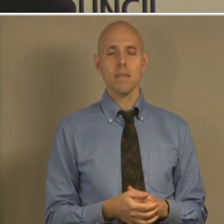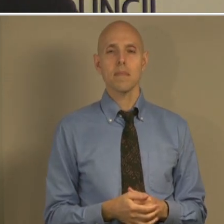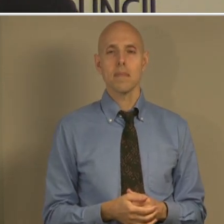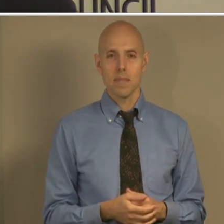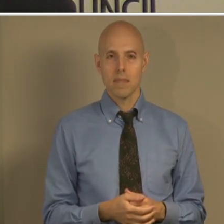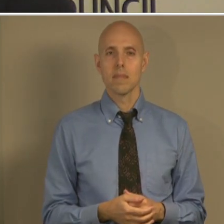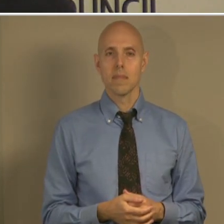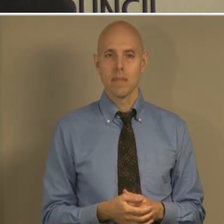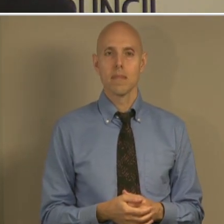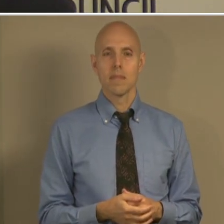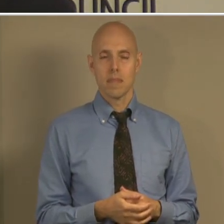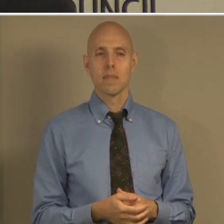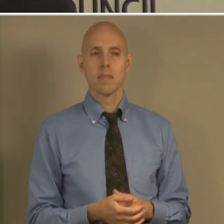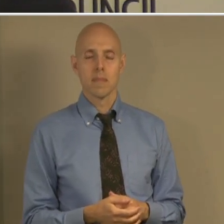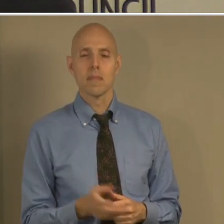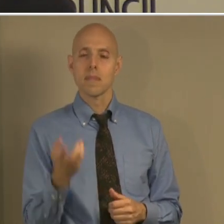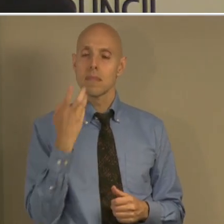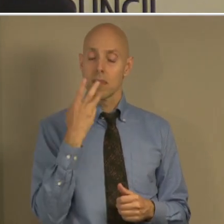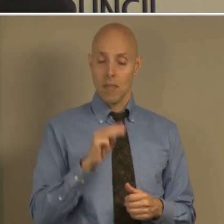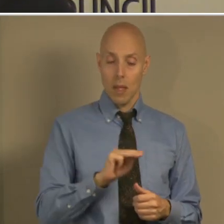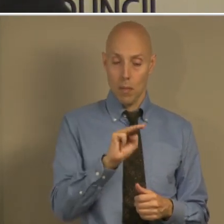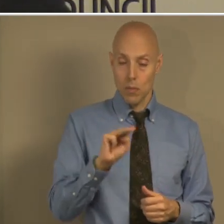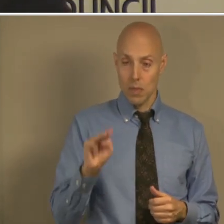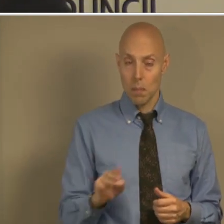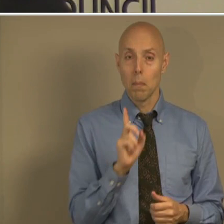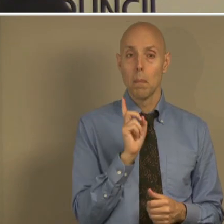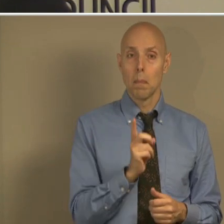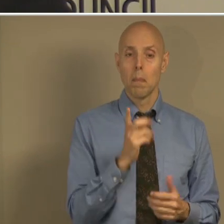With museums... The main result of our increased investment